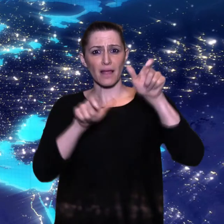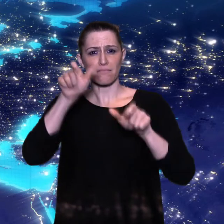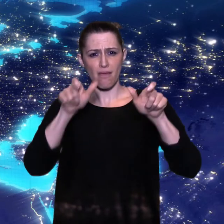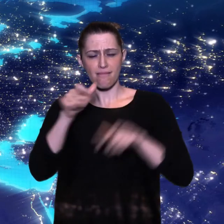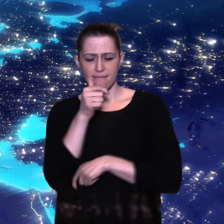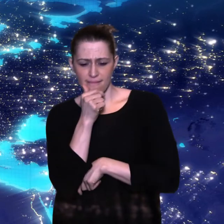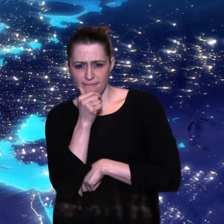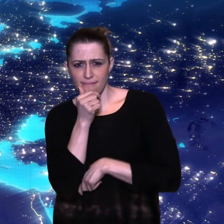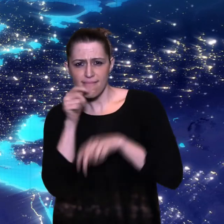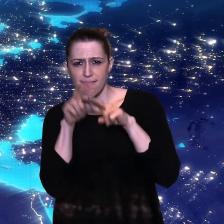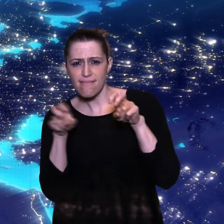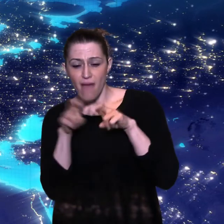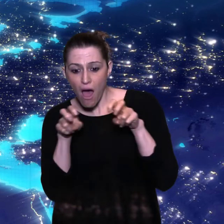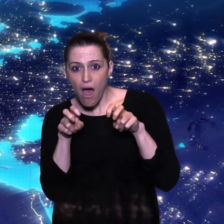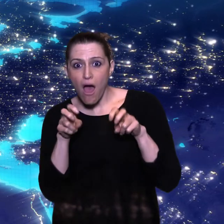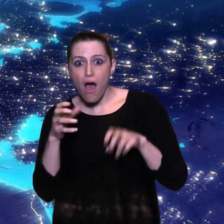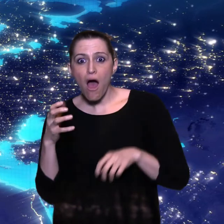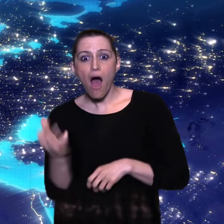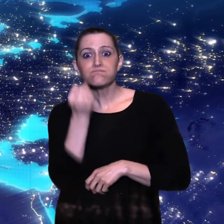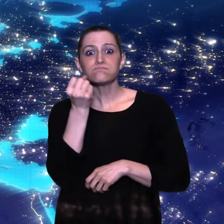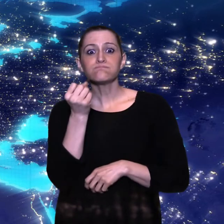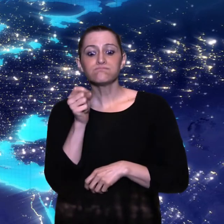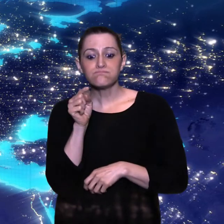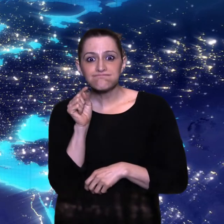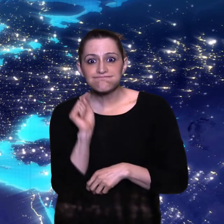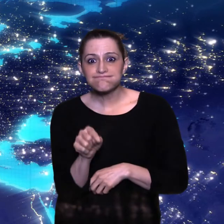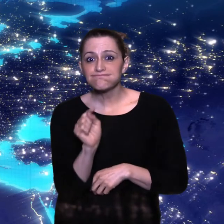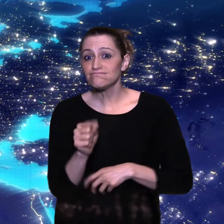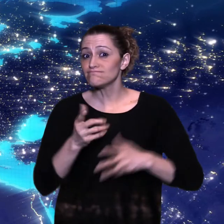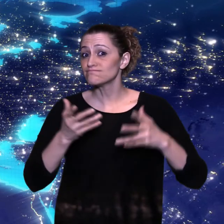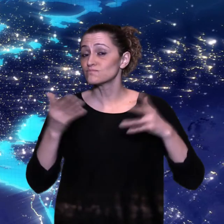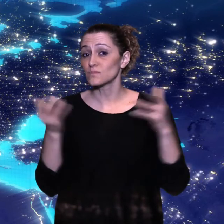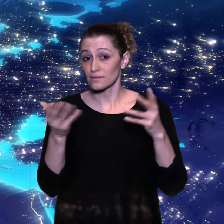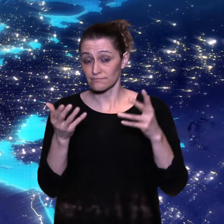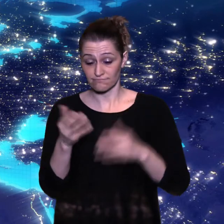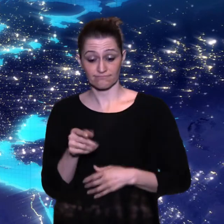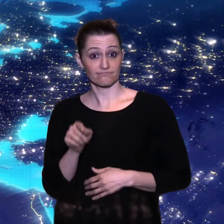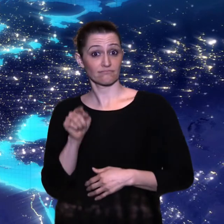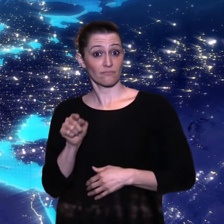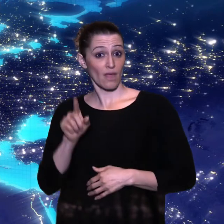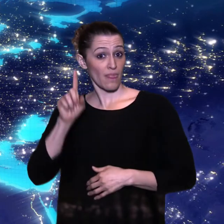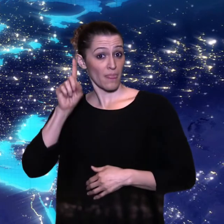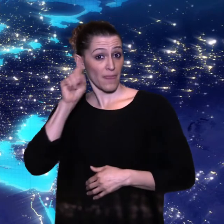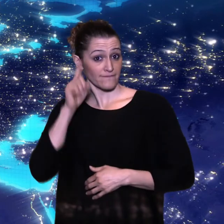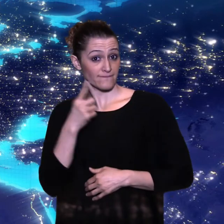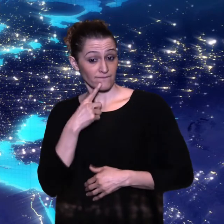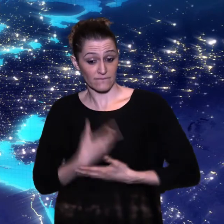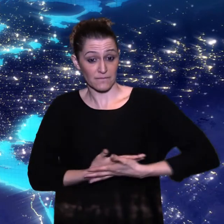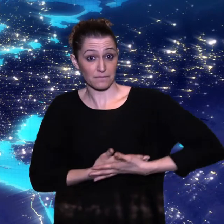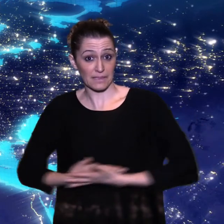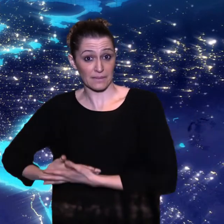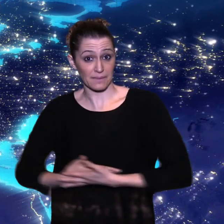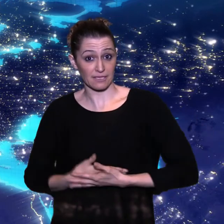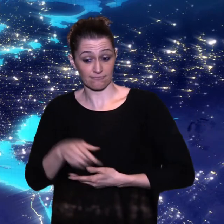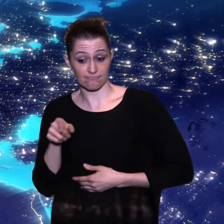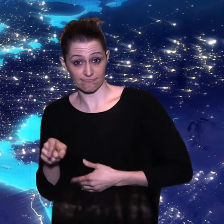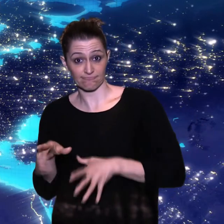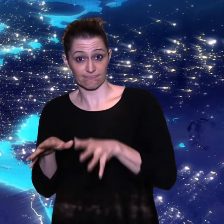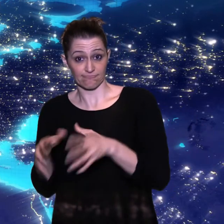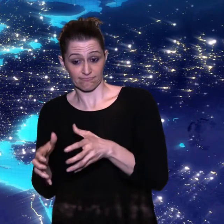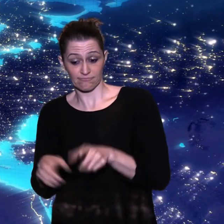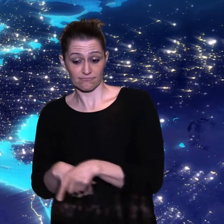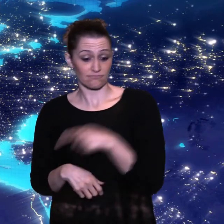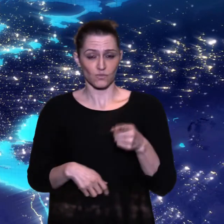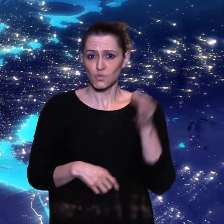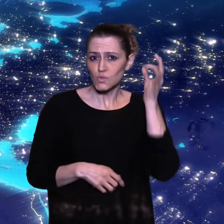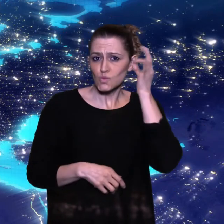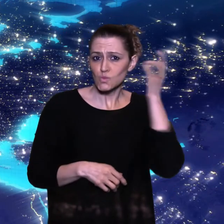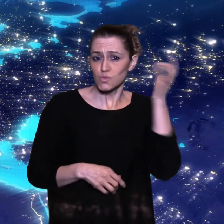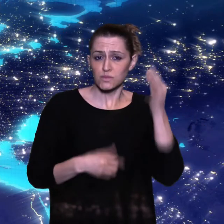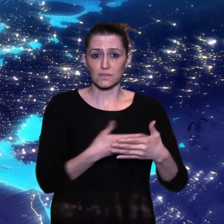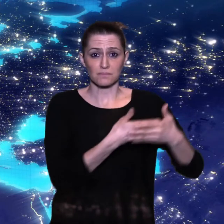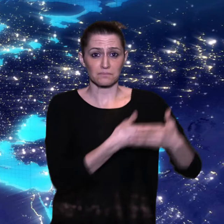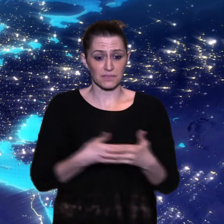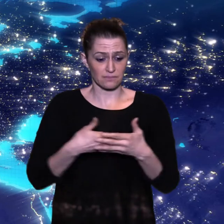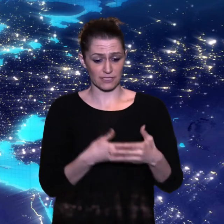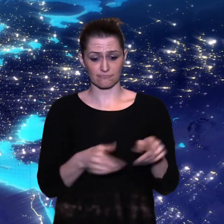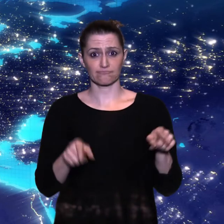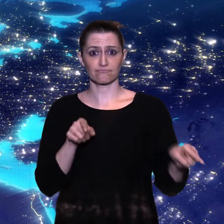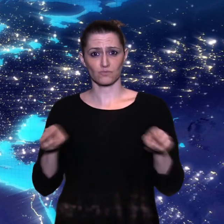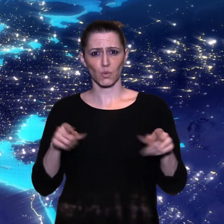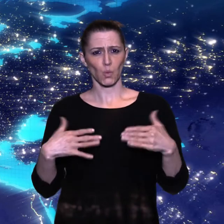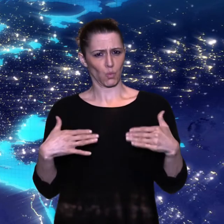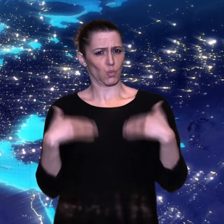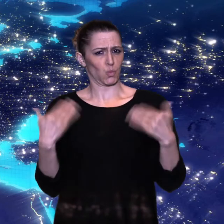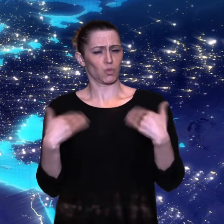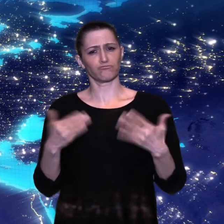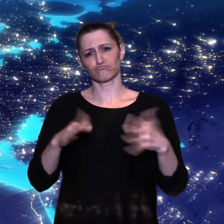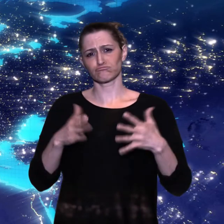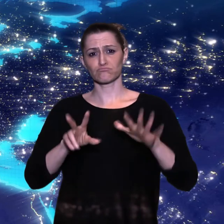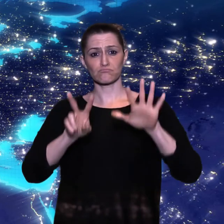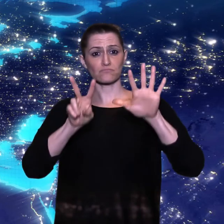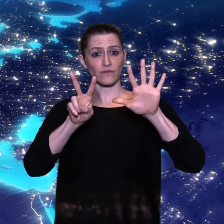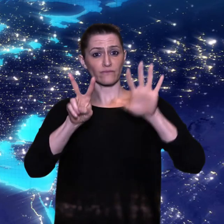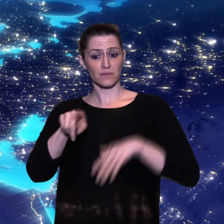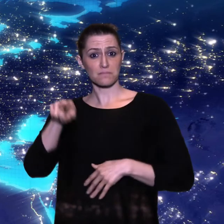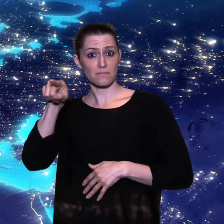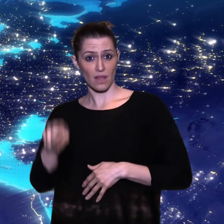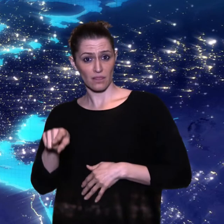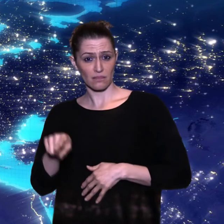Health, a team of researchers found that deaf and hearing